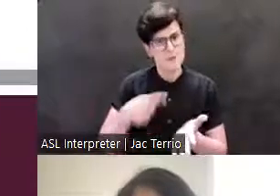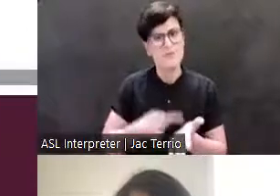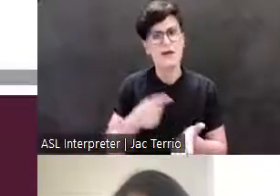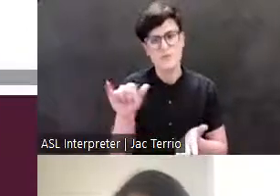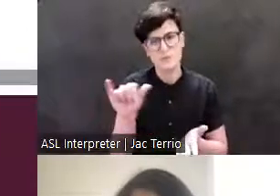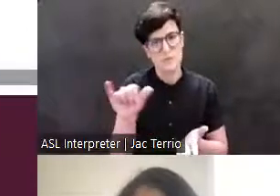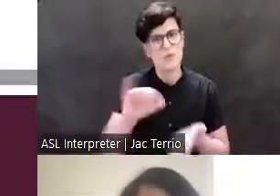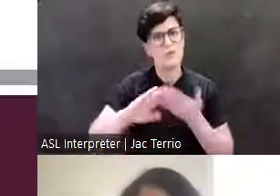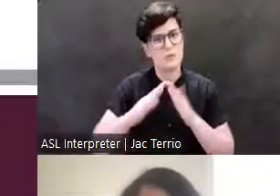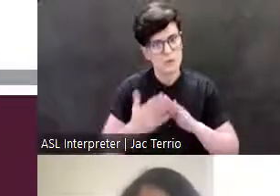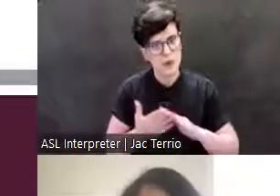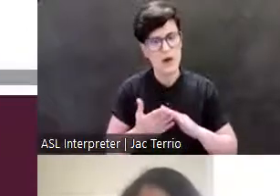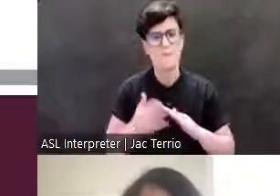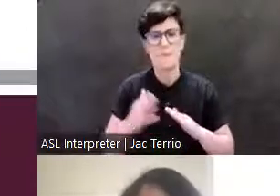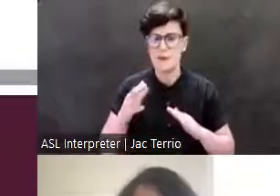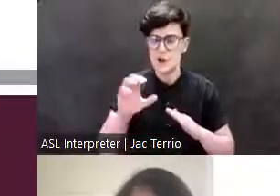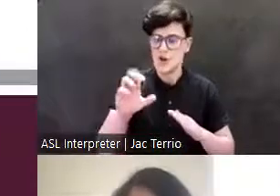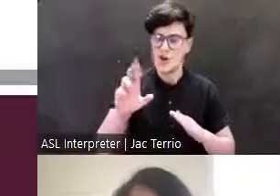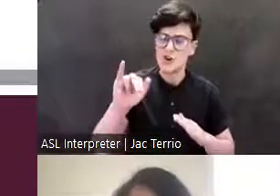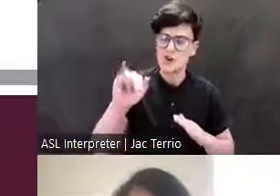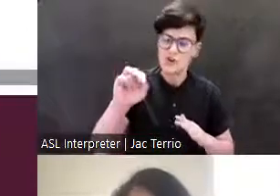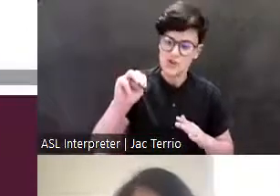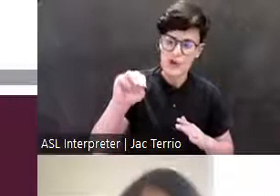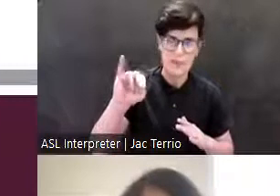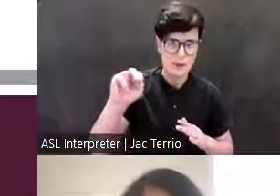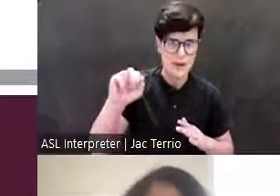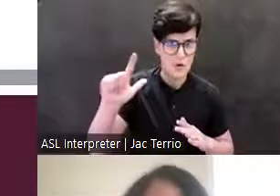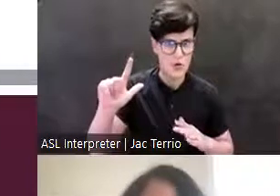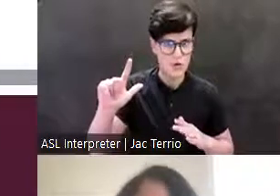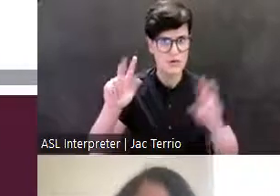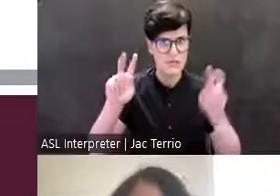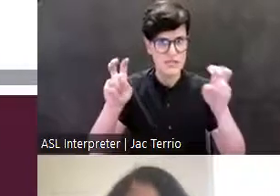criminal matters or other civil violations under state law as well.